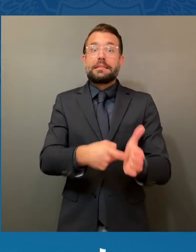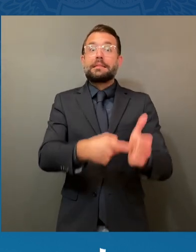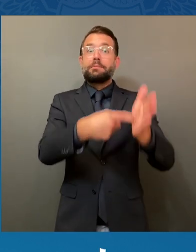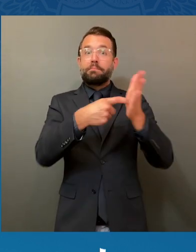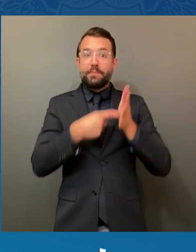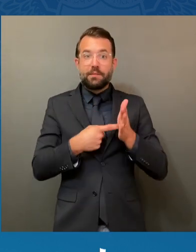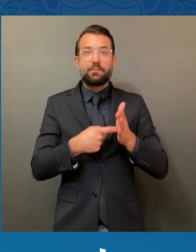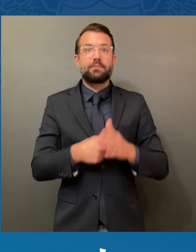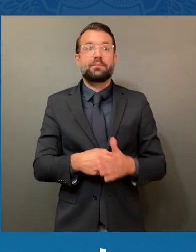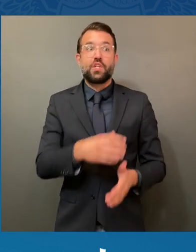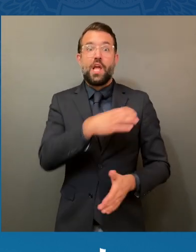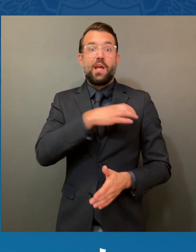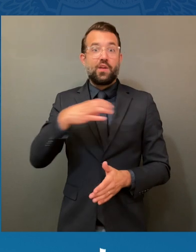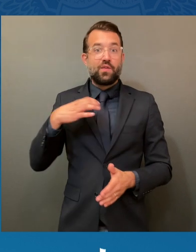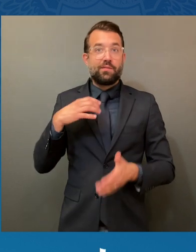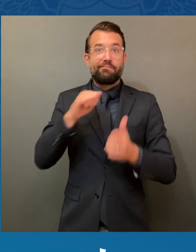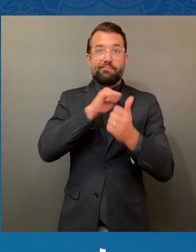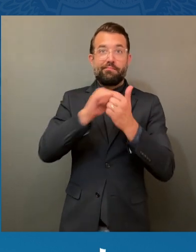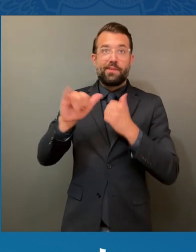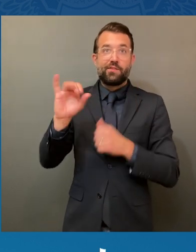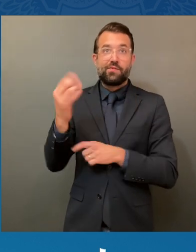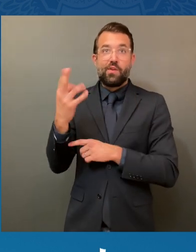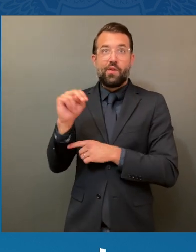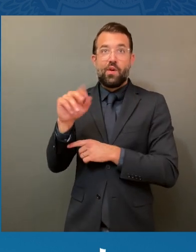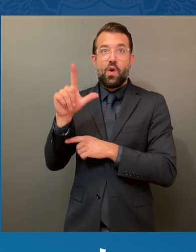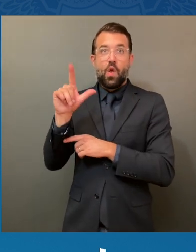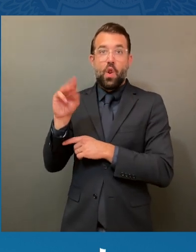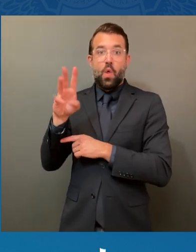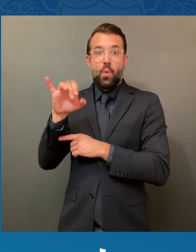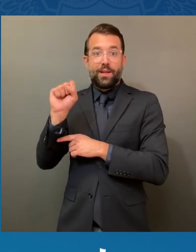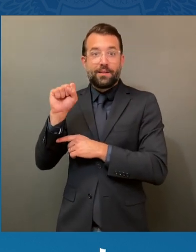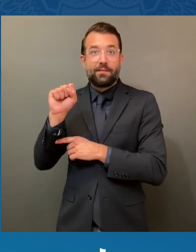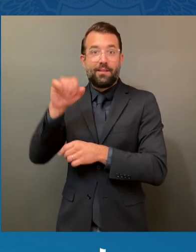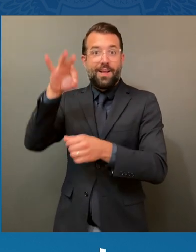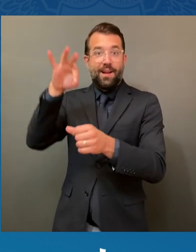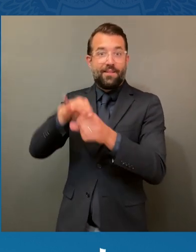the John Lewis Voting Rights Advancement Act and the Freedom to Vote Act --